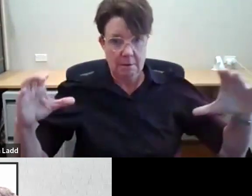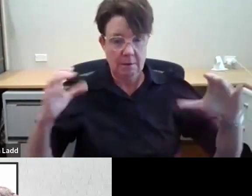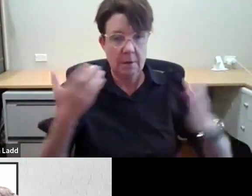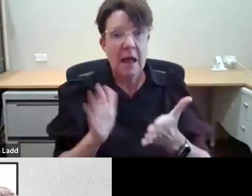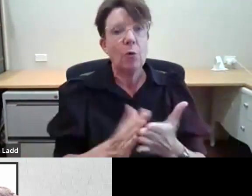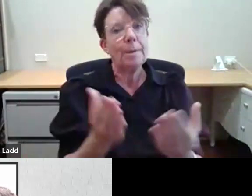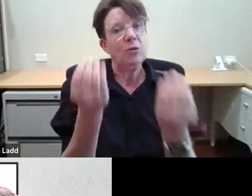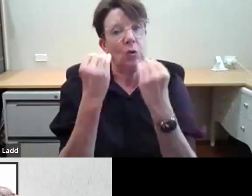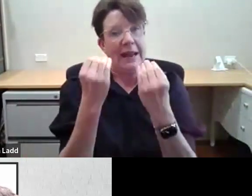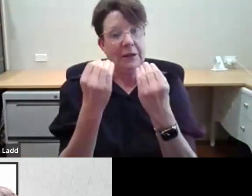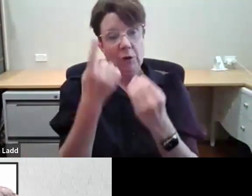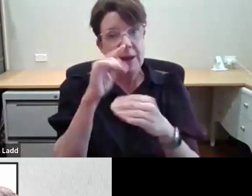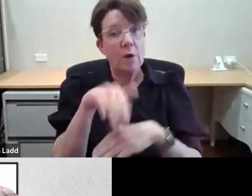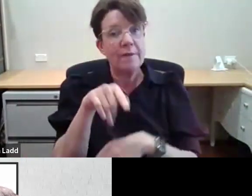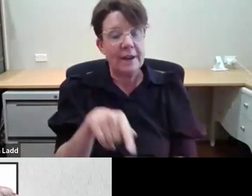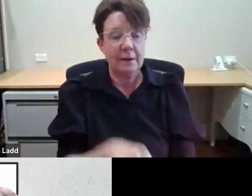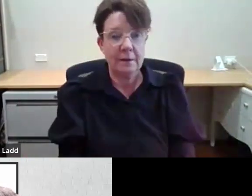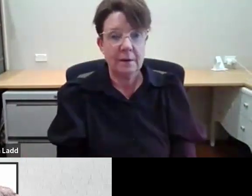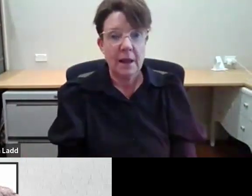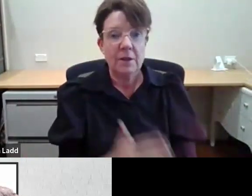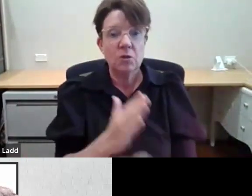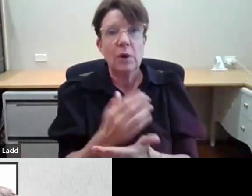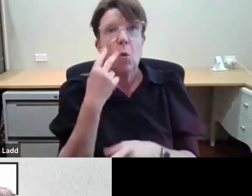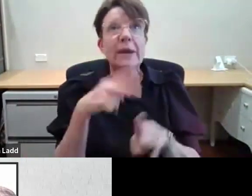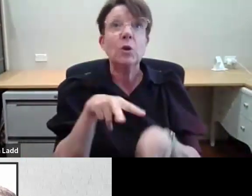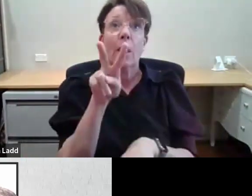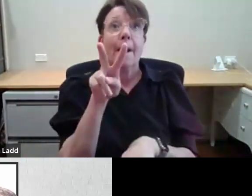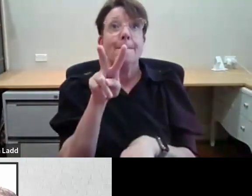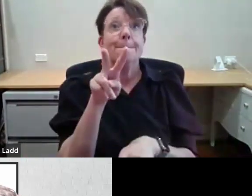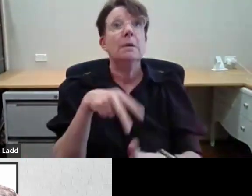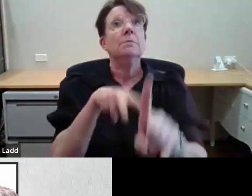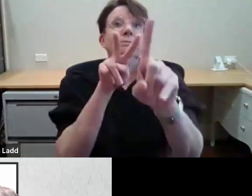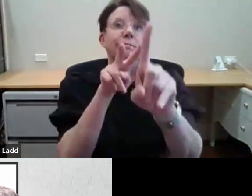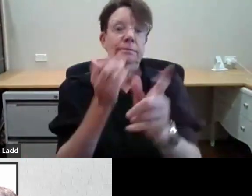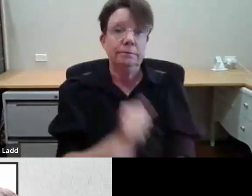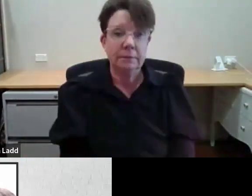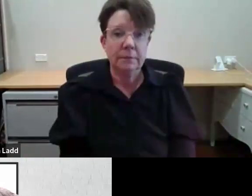people with more power and more privilege and kind of notice who is left out of that space.